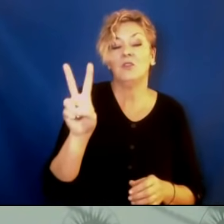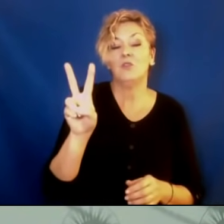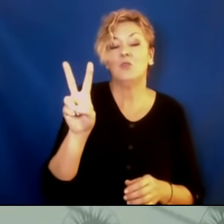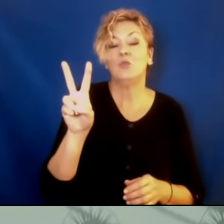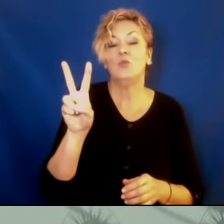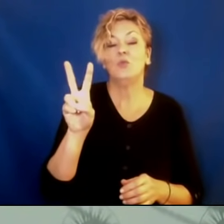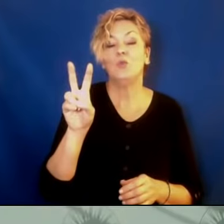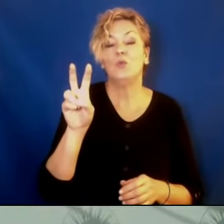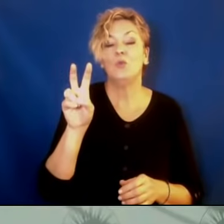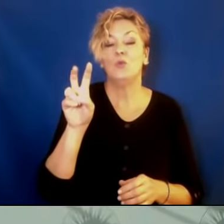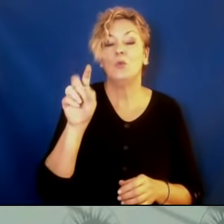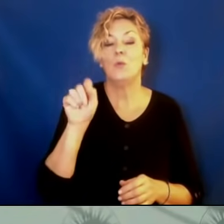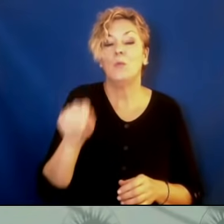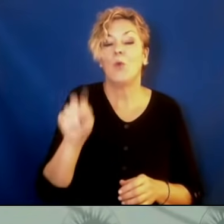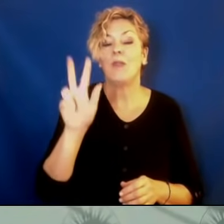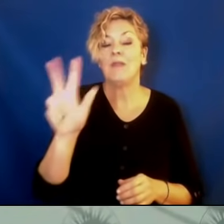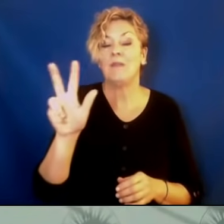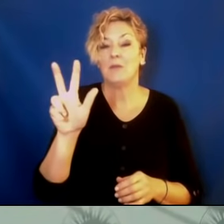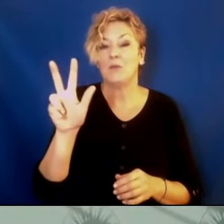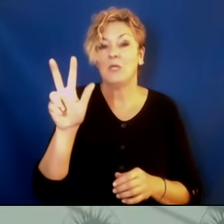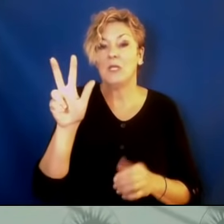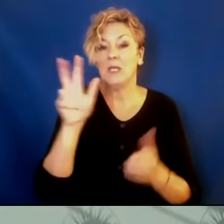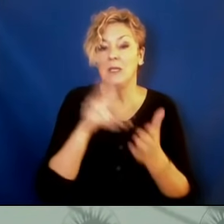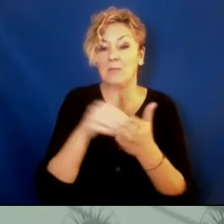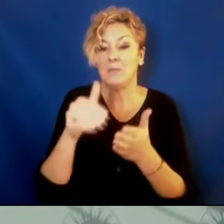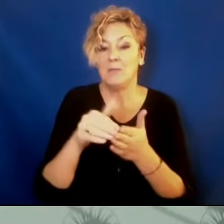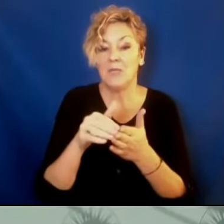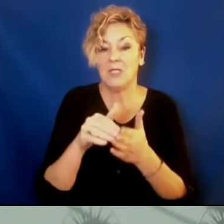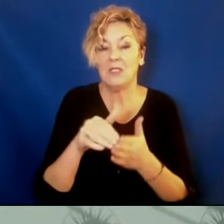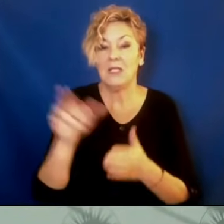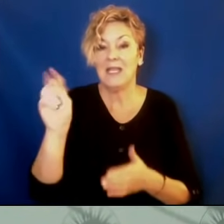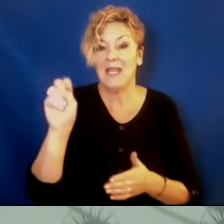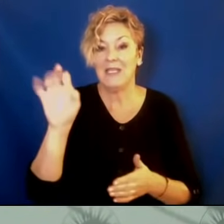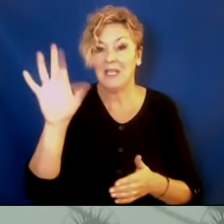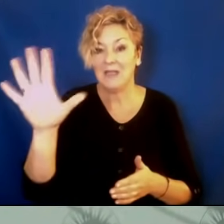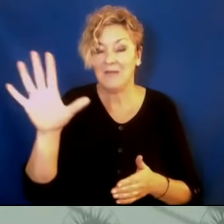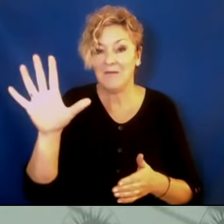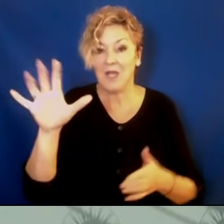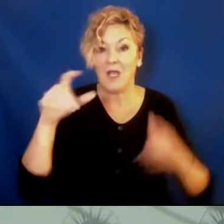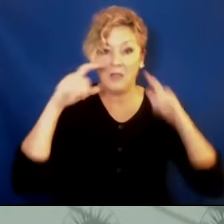pairs of gloves and almost 12 million gallons.